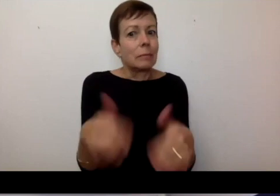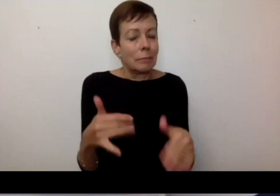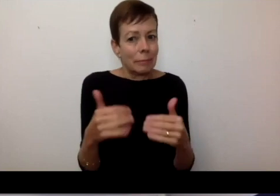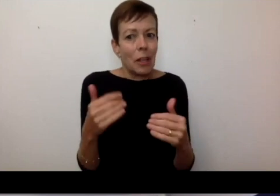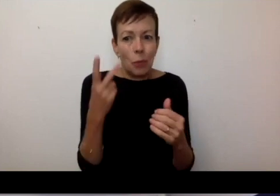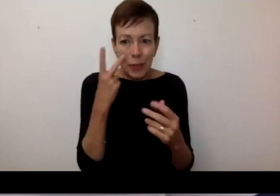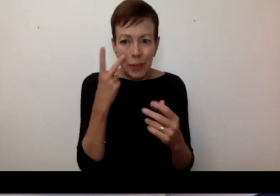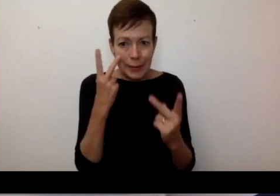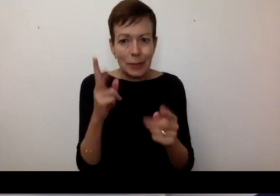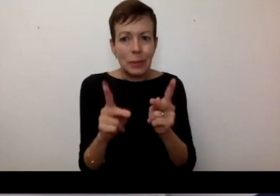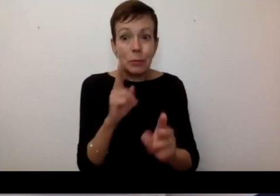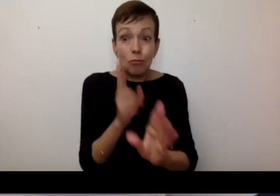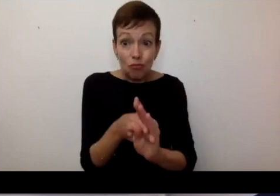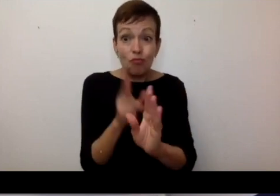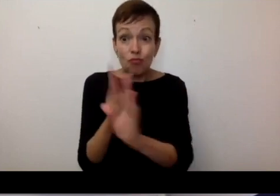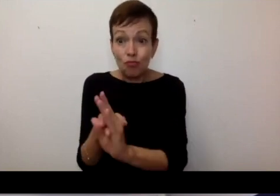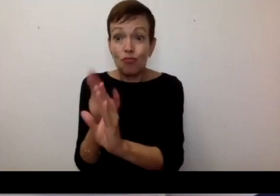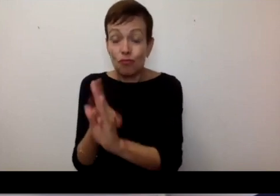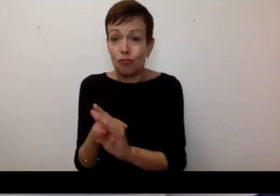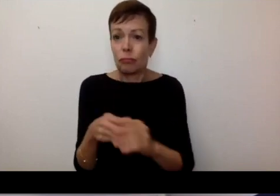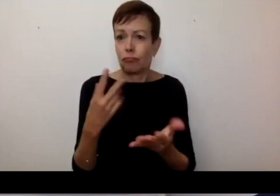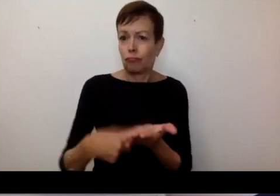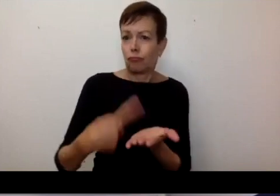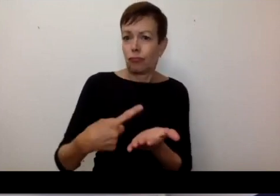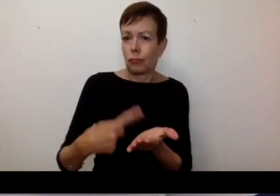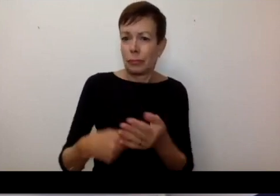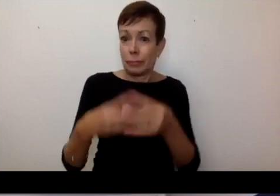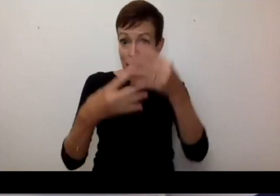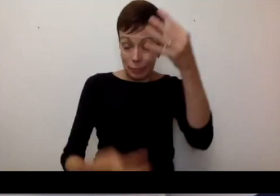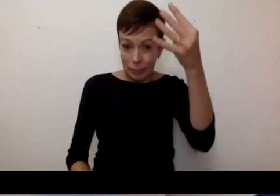joining us today so um let's take a quick look at some of the questions that